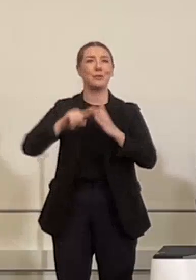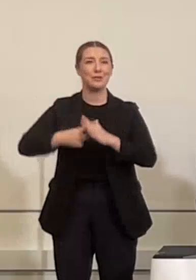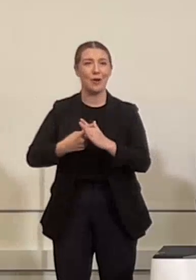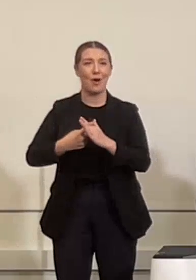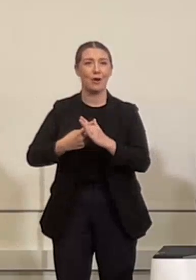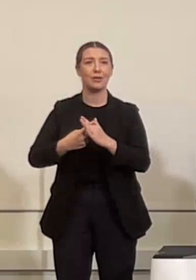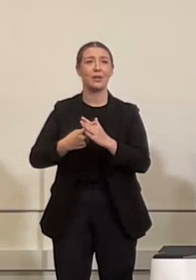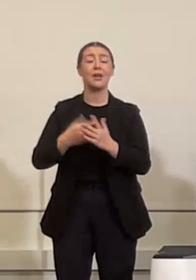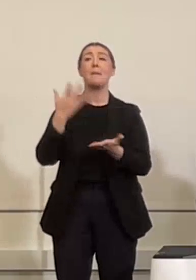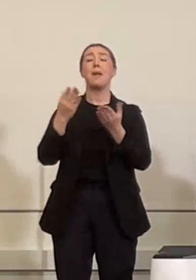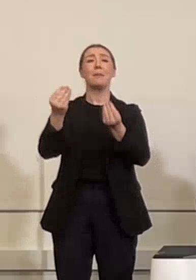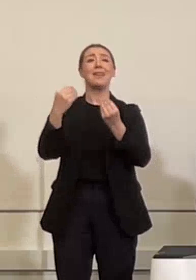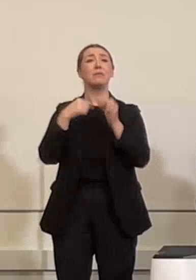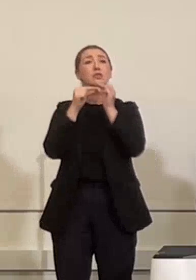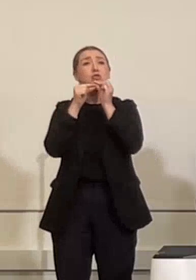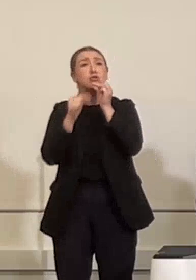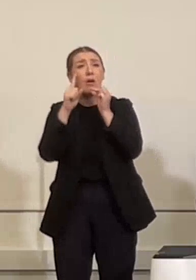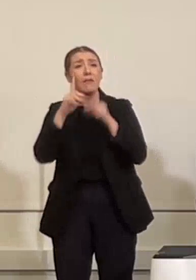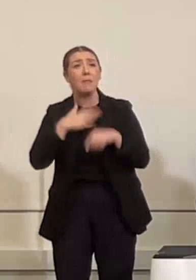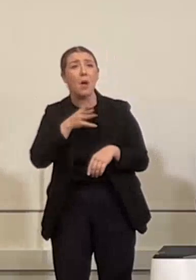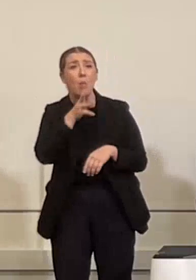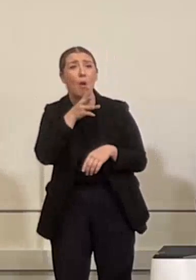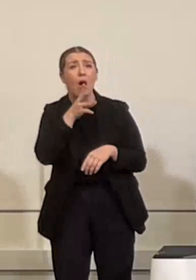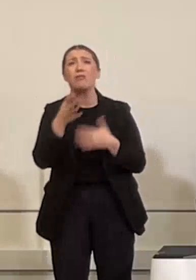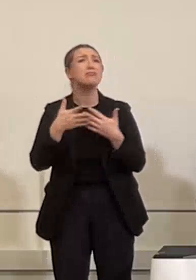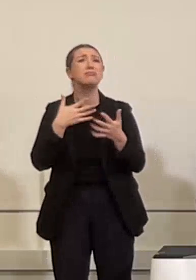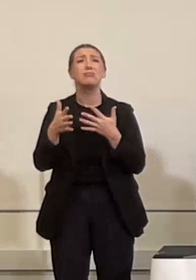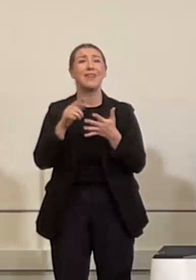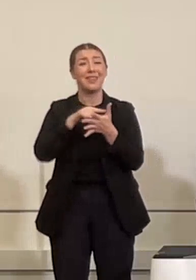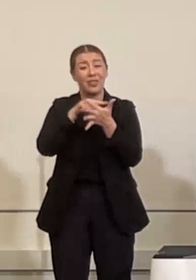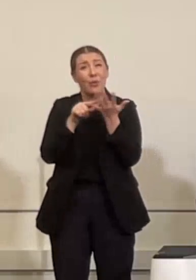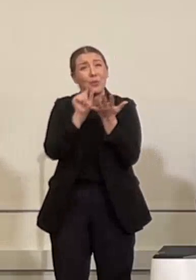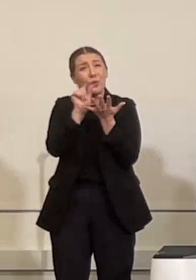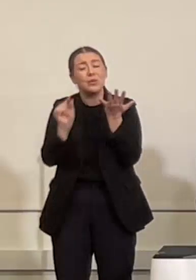me a straw for my water or whatever, that's when I knew it